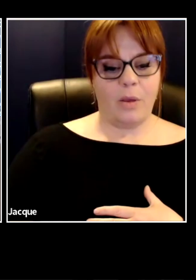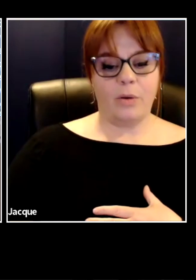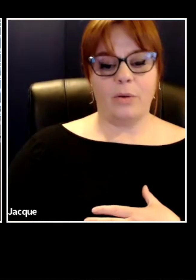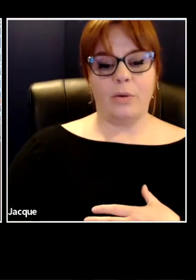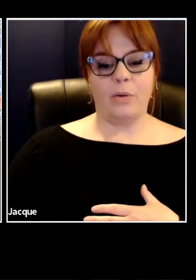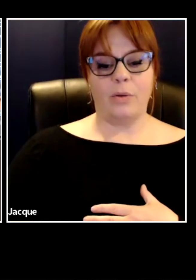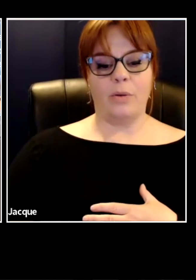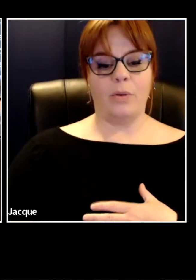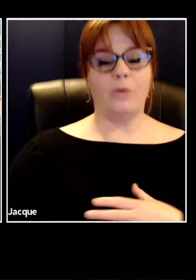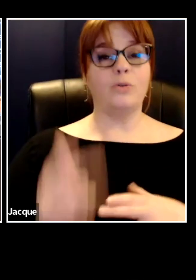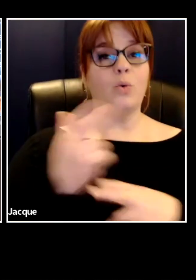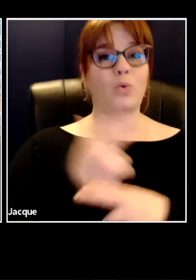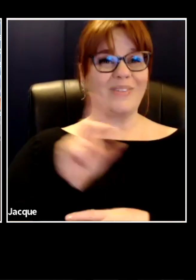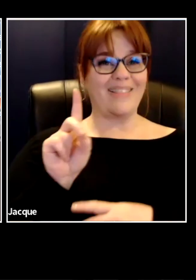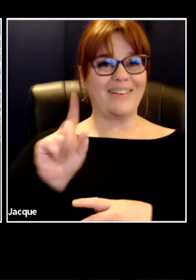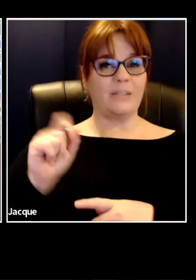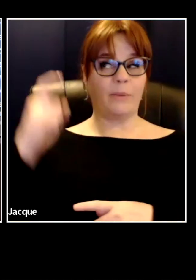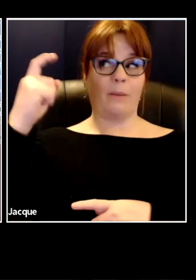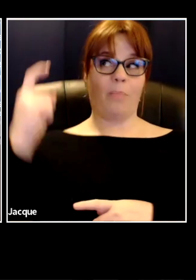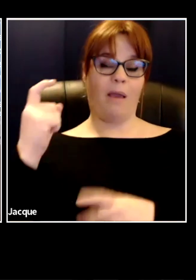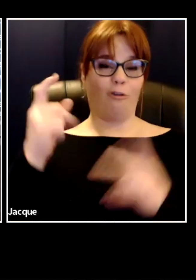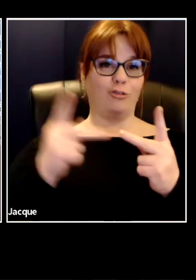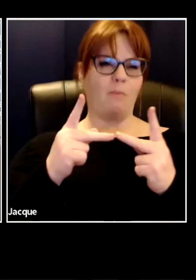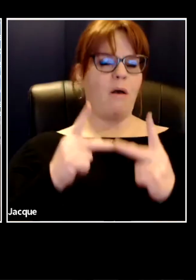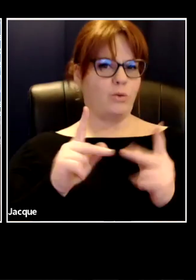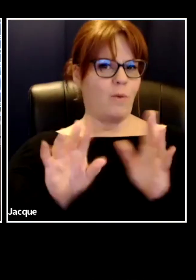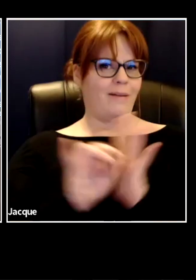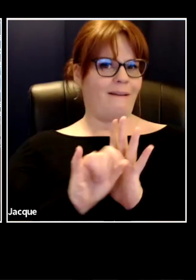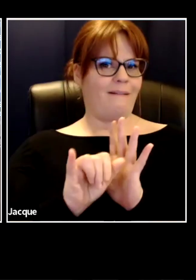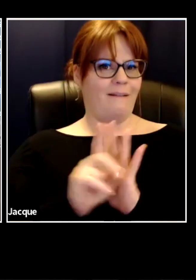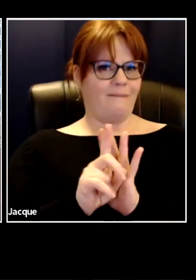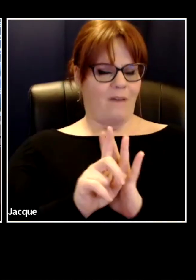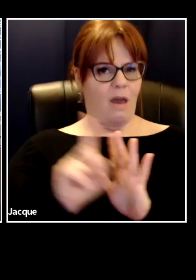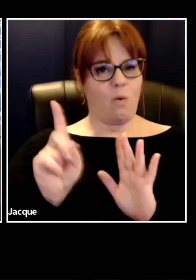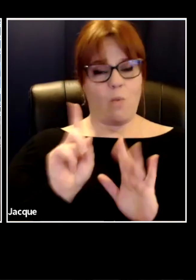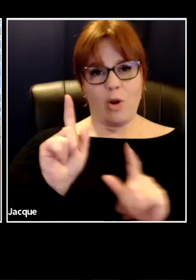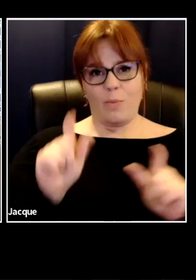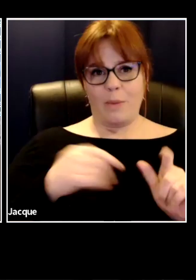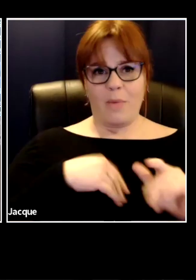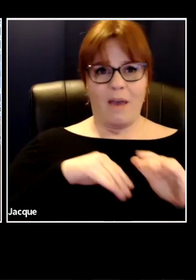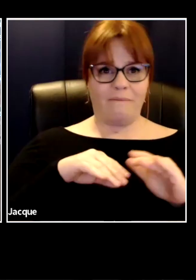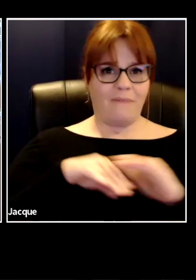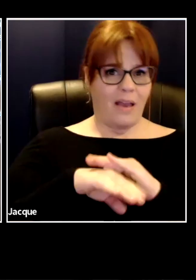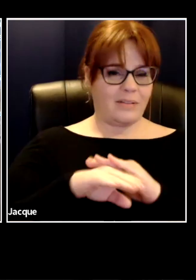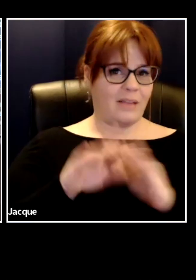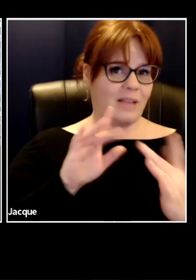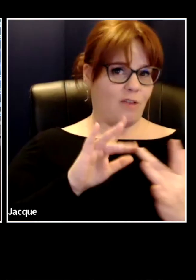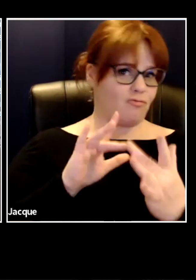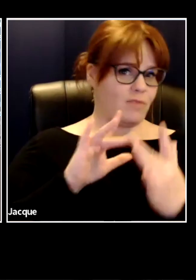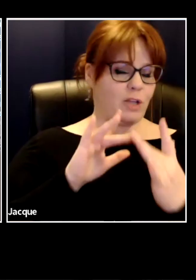um to identify wh where people have access and reach if they park using those